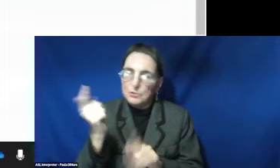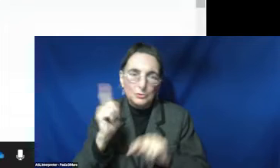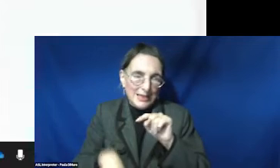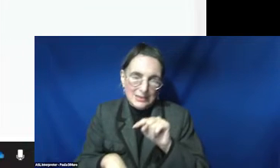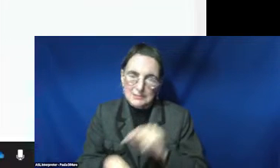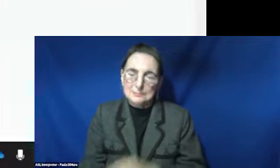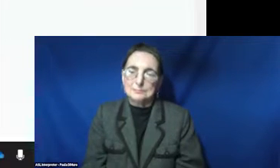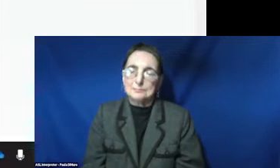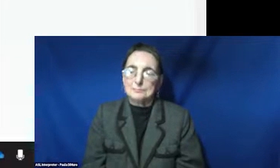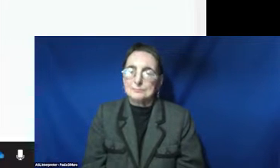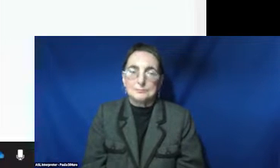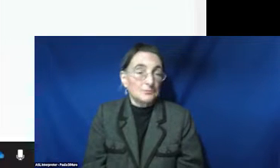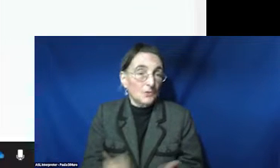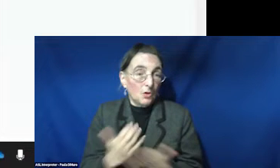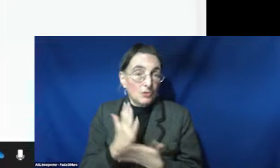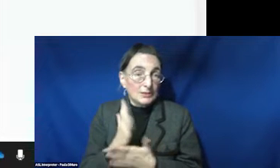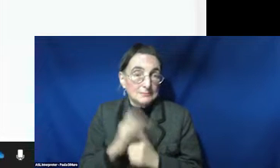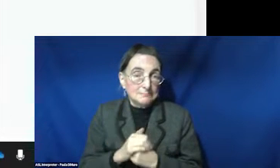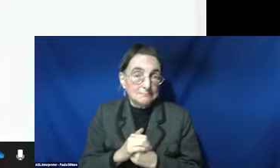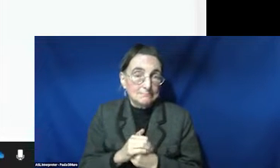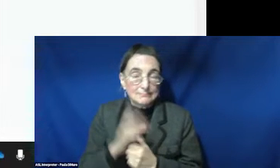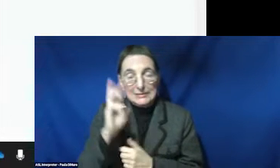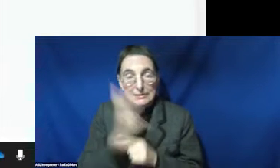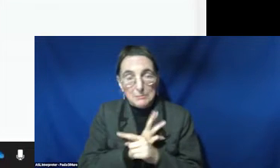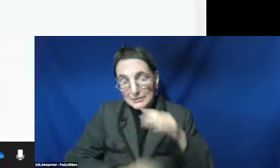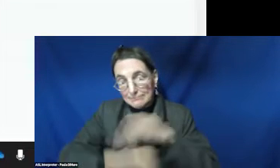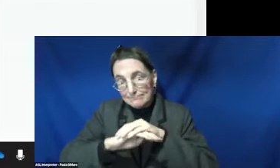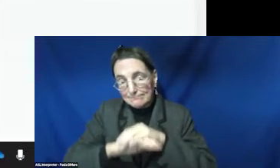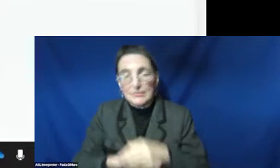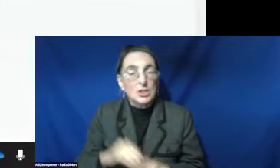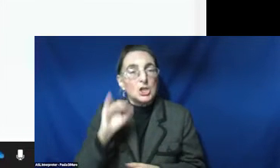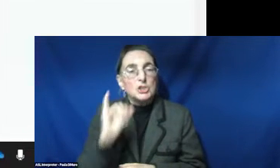All right. So that is our new feature.